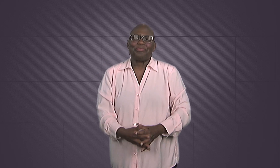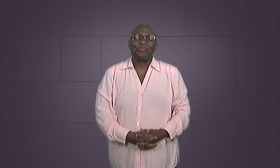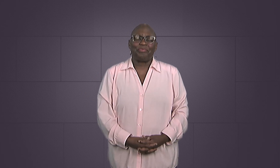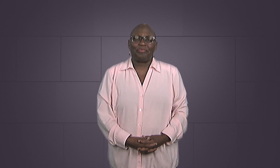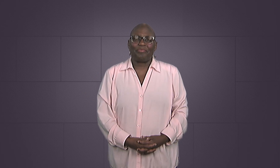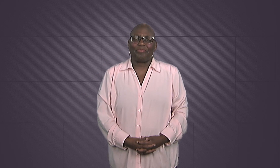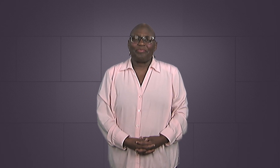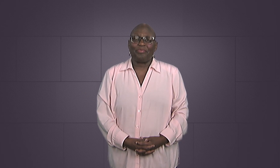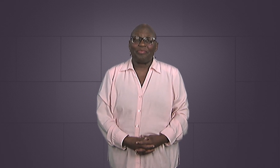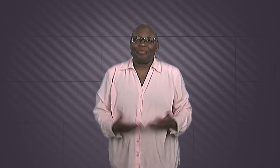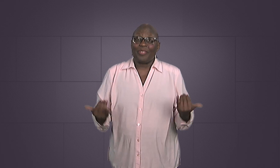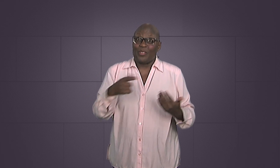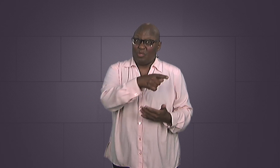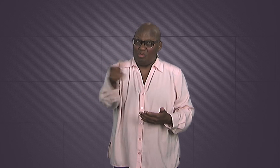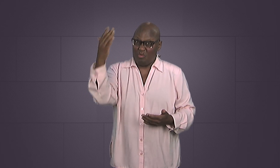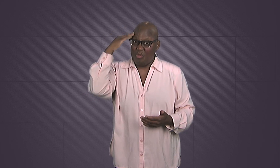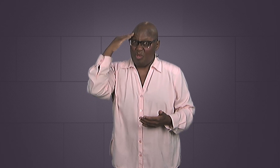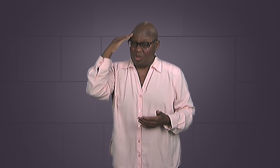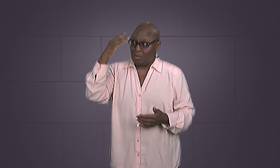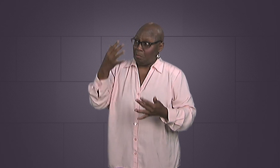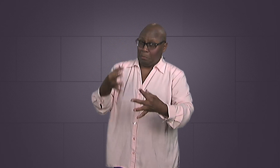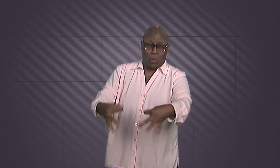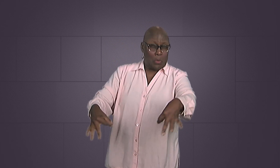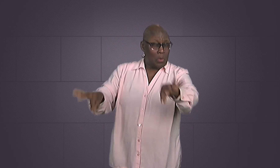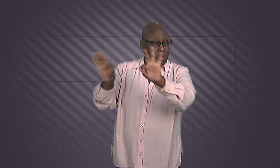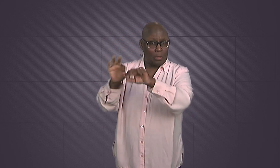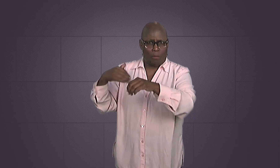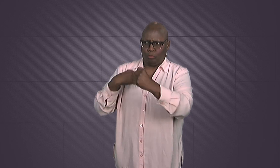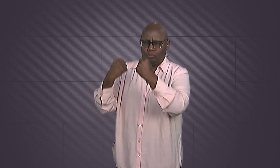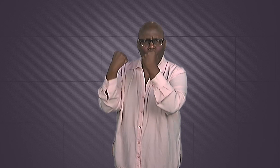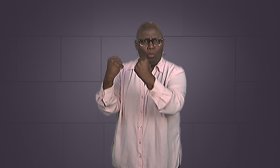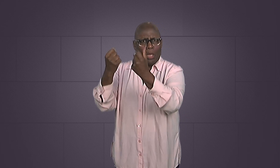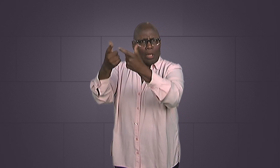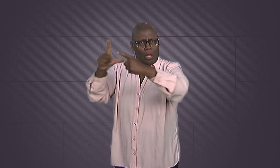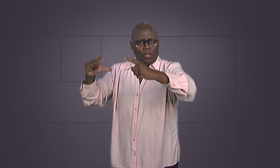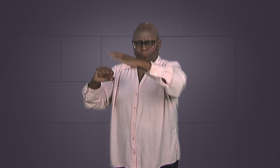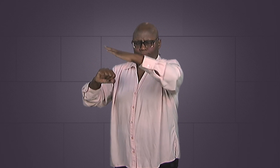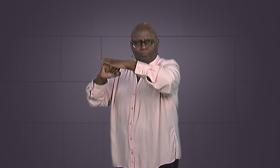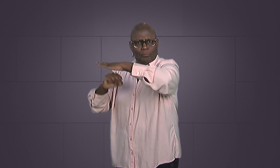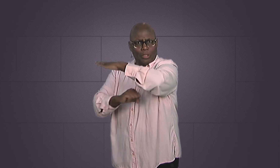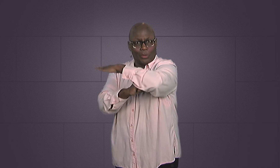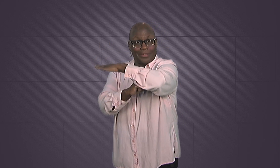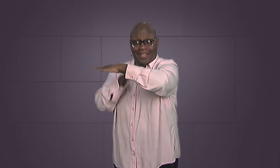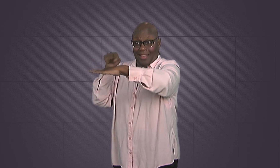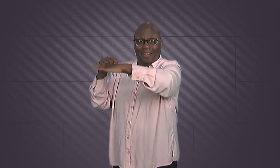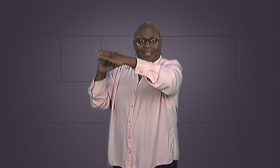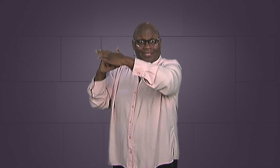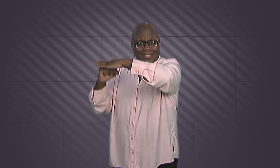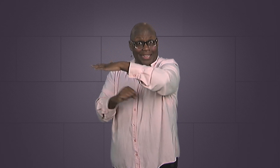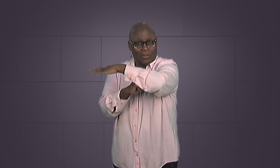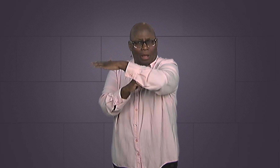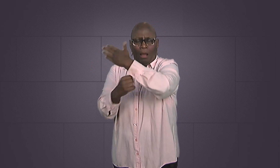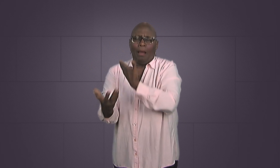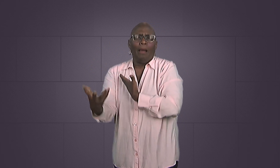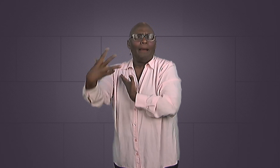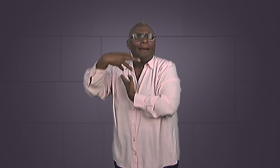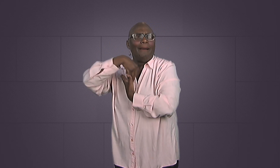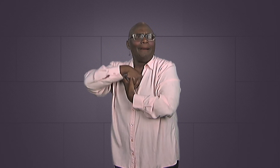As we all know, having a strong language foundation sets the stage for everything in our lives -